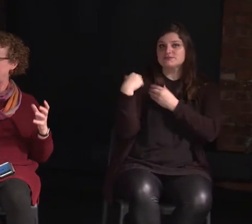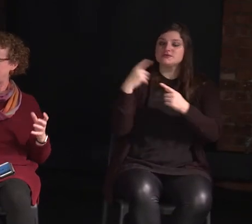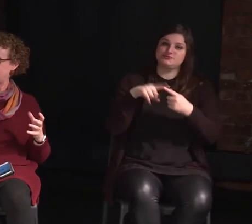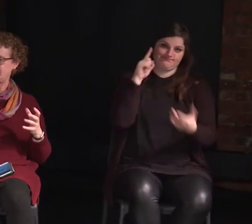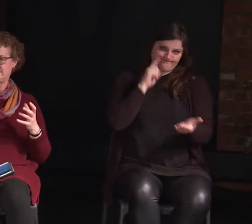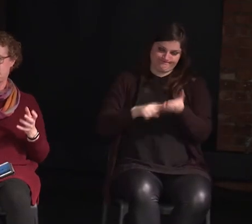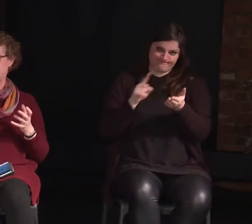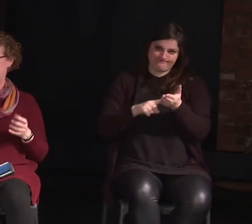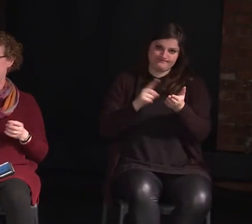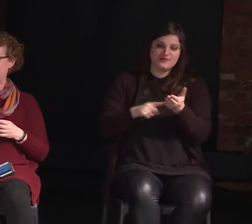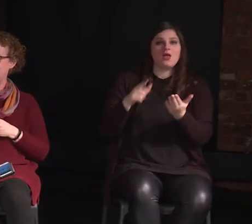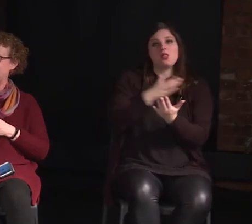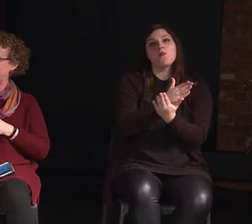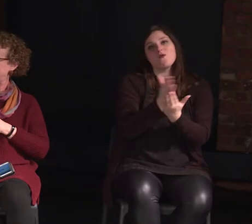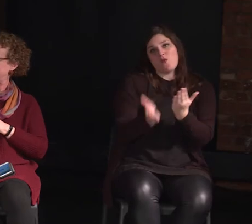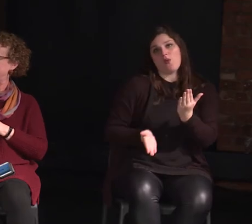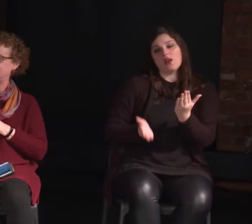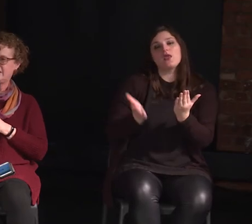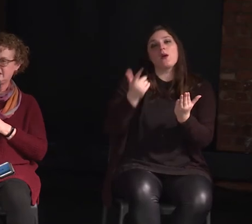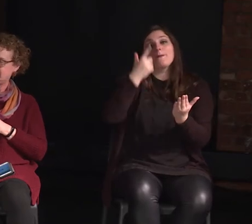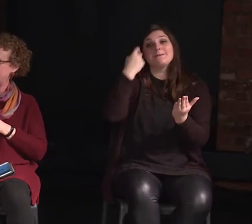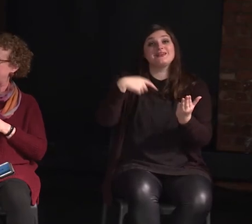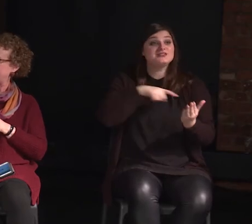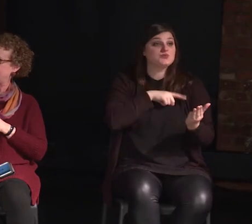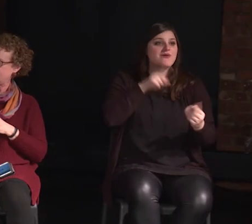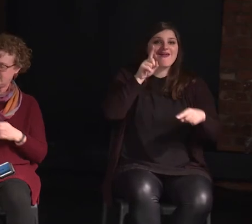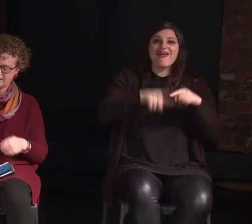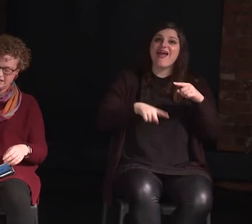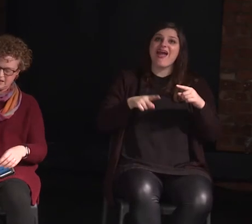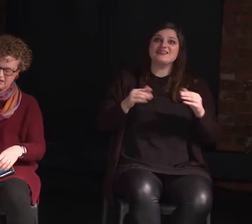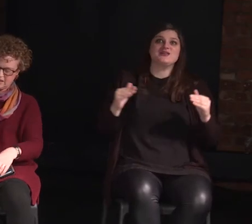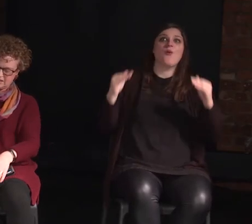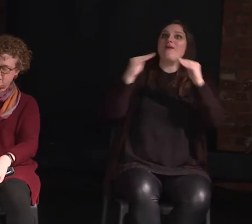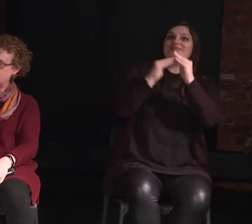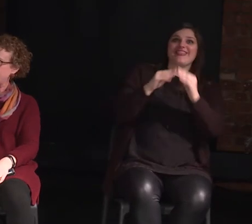fund as broadly as the NEA can.